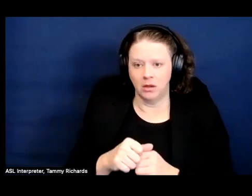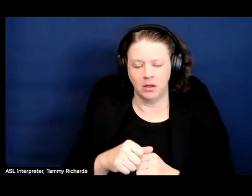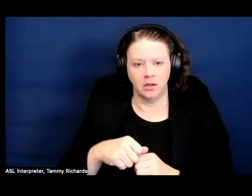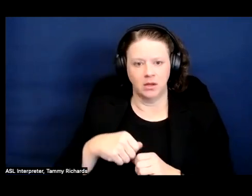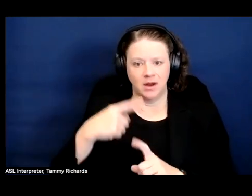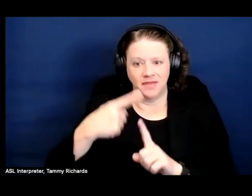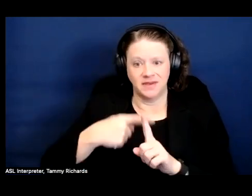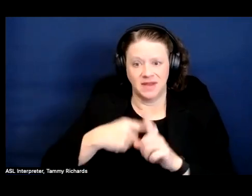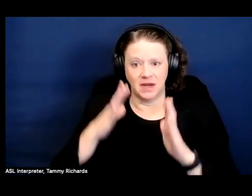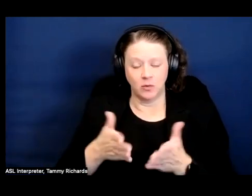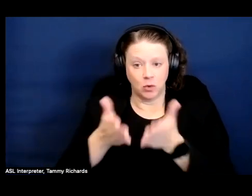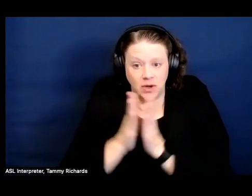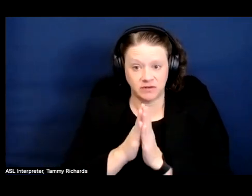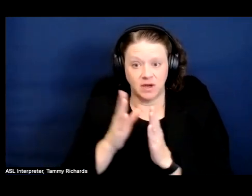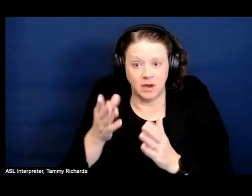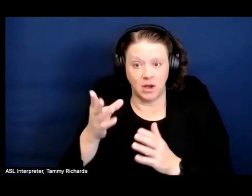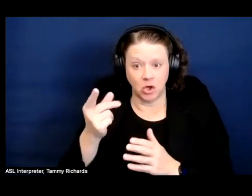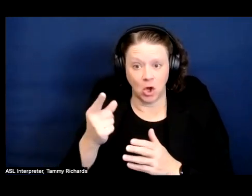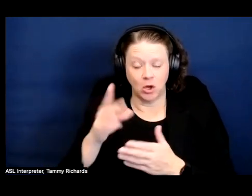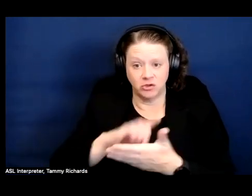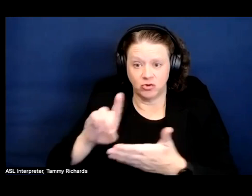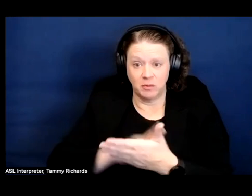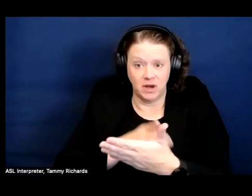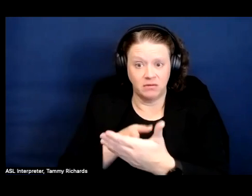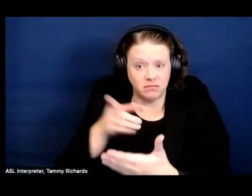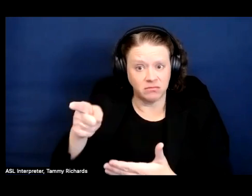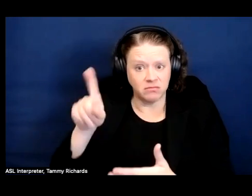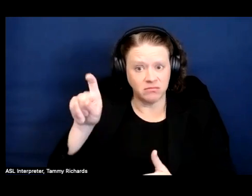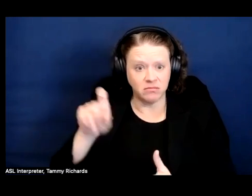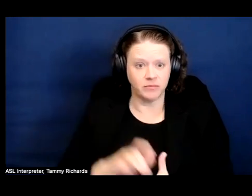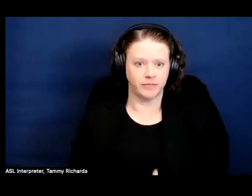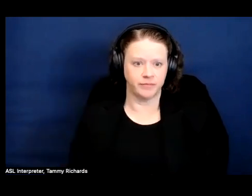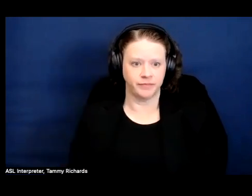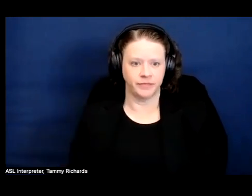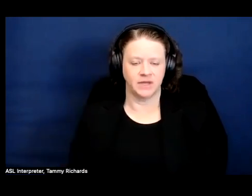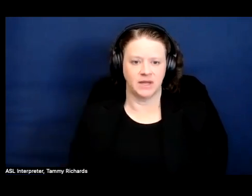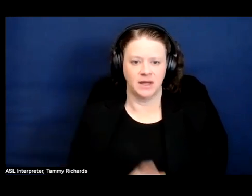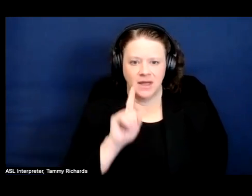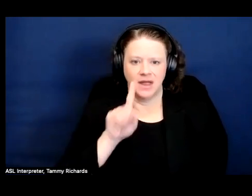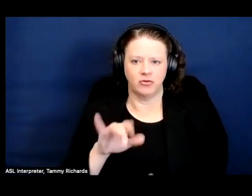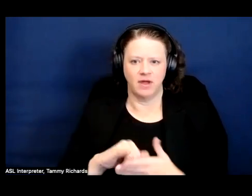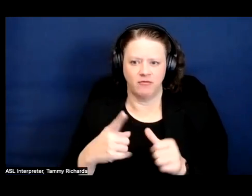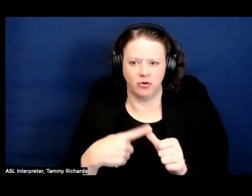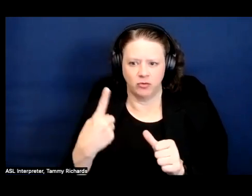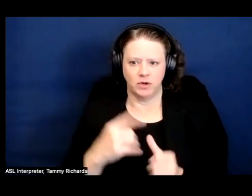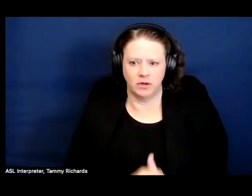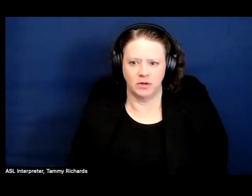going to be illegal. Requiring any clause, condition or restriction on the terms of the tenancy because of source of income.